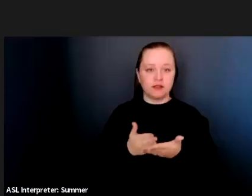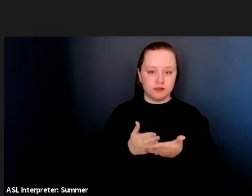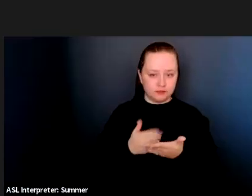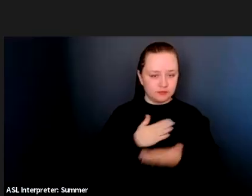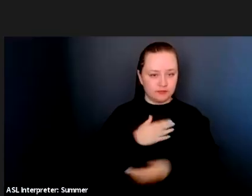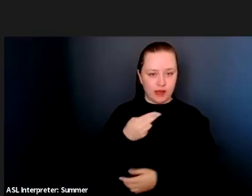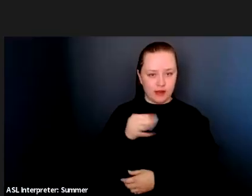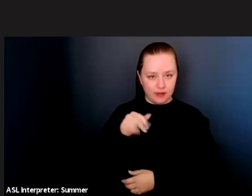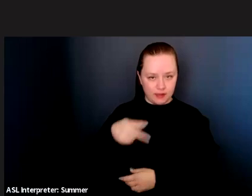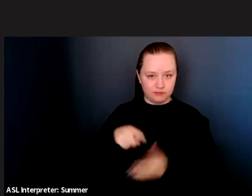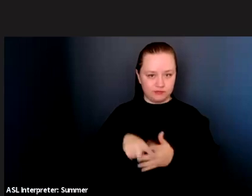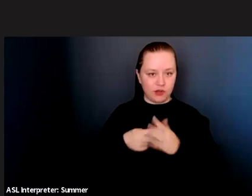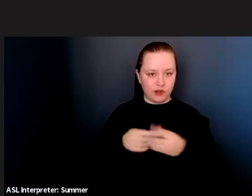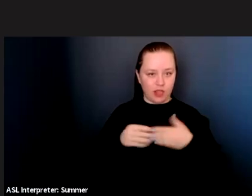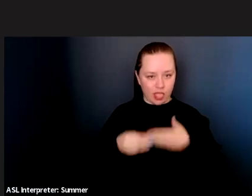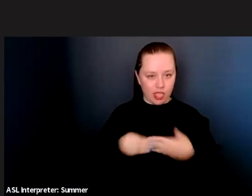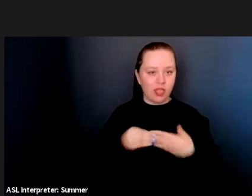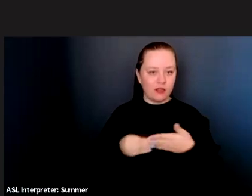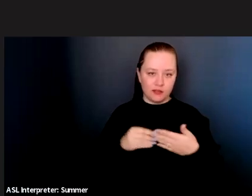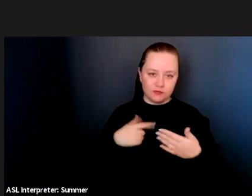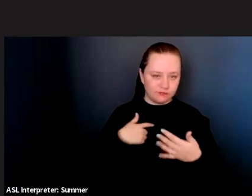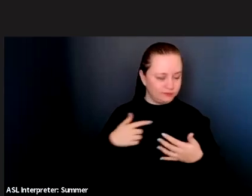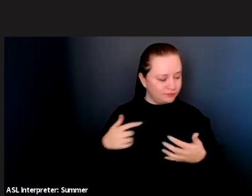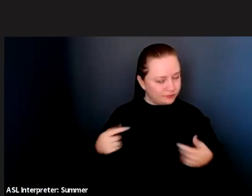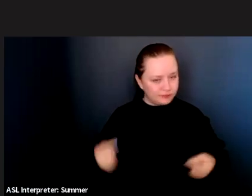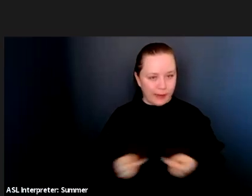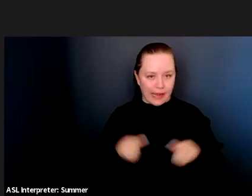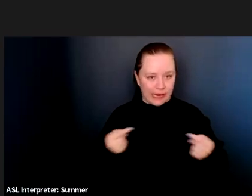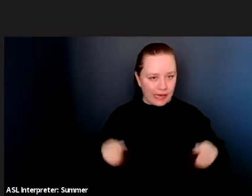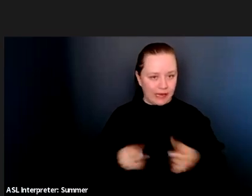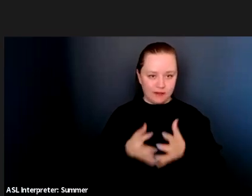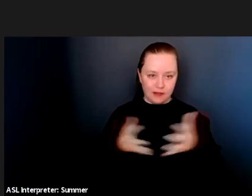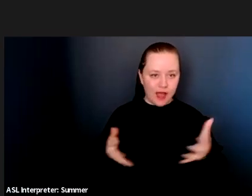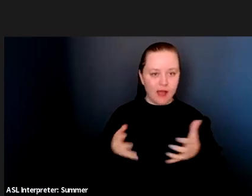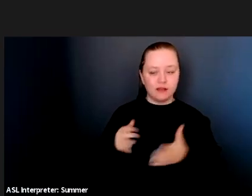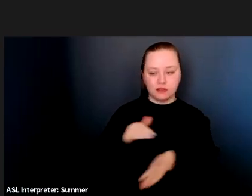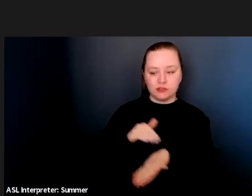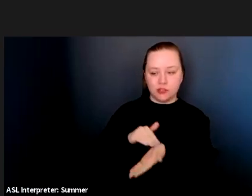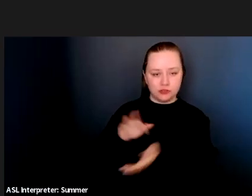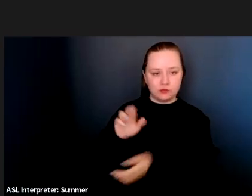I was in tremendous pain and they prescribed baby-safe medicine for